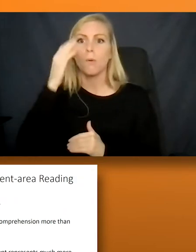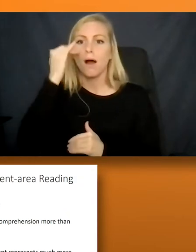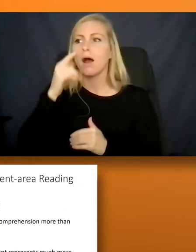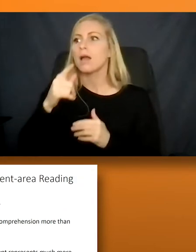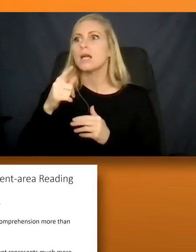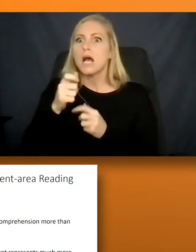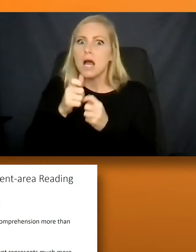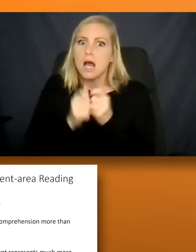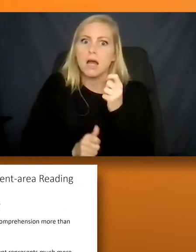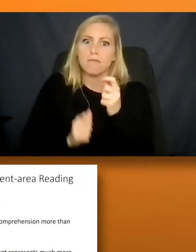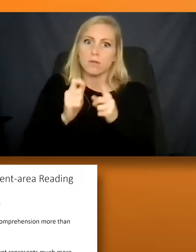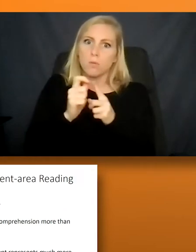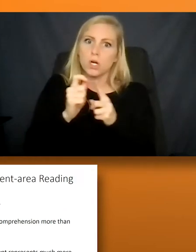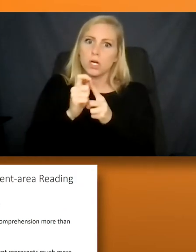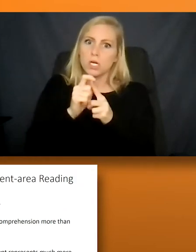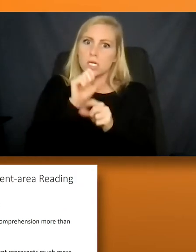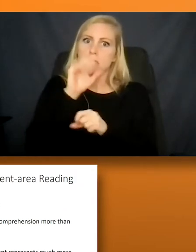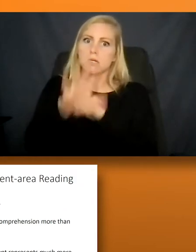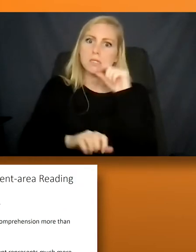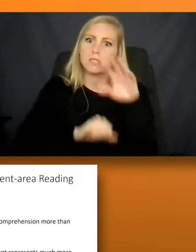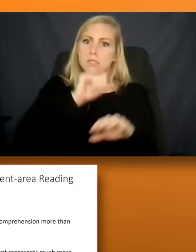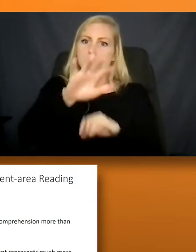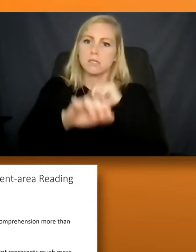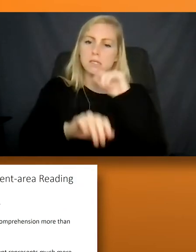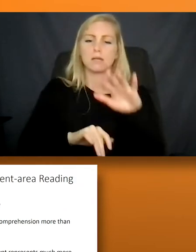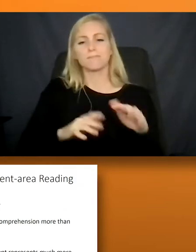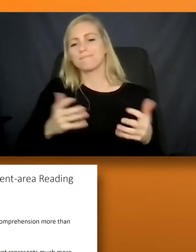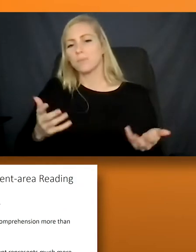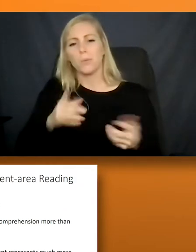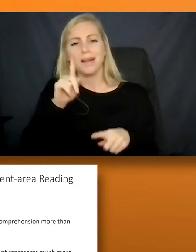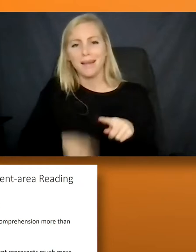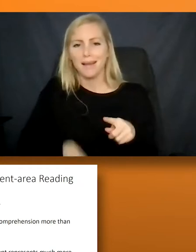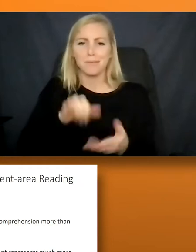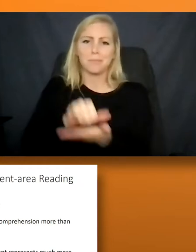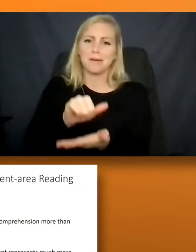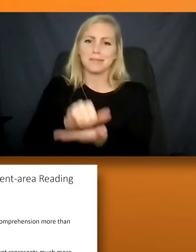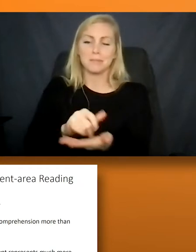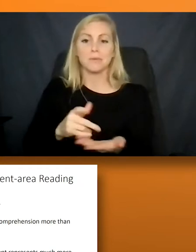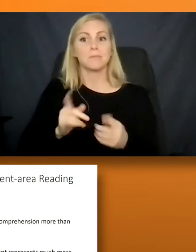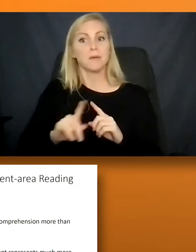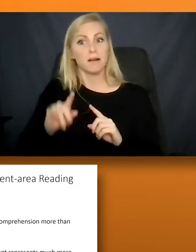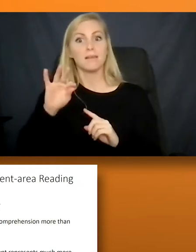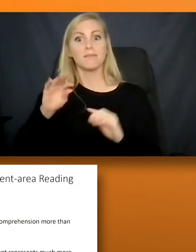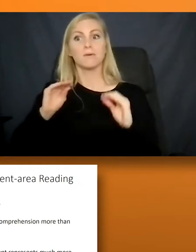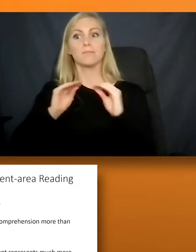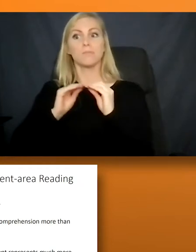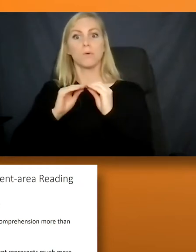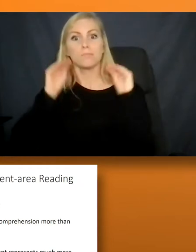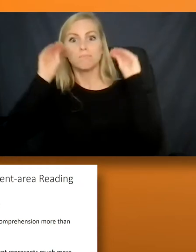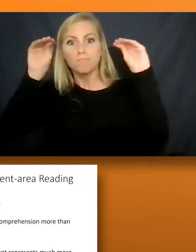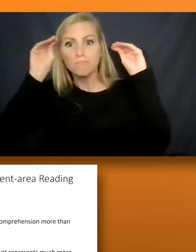because we can't teach them every word they need to know. But the more direct instruction that we do, the better off we are.